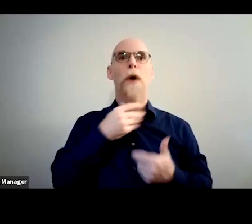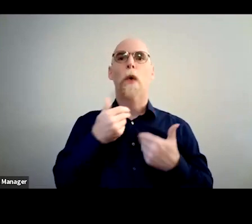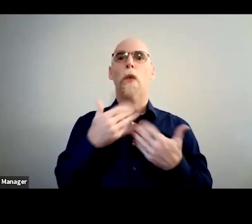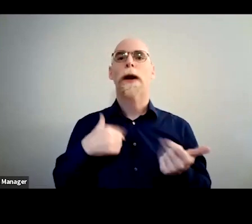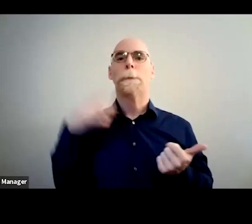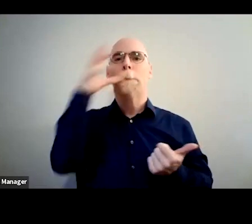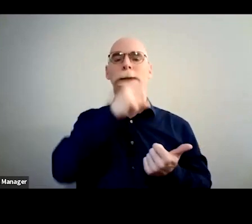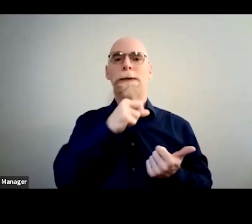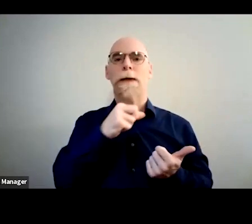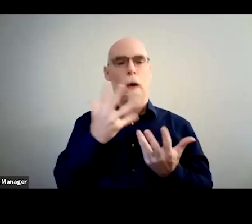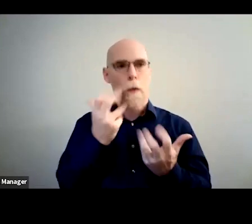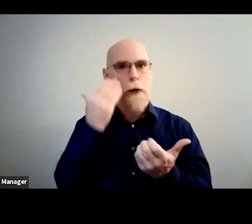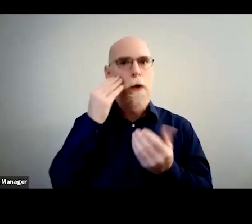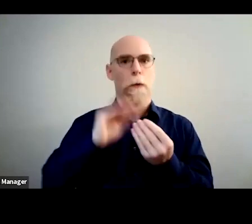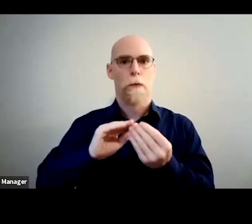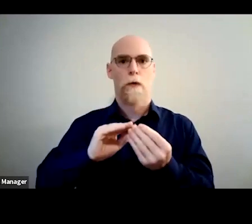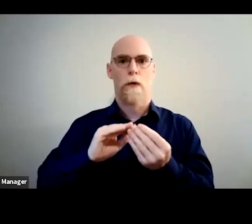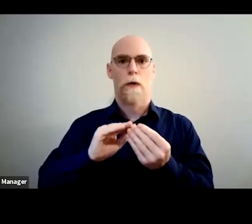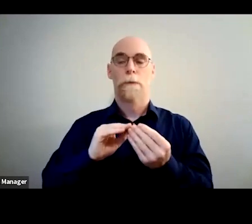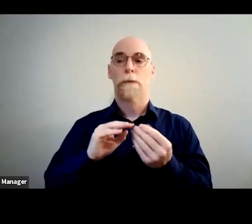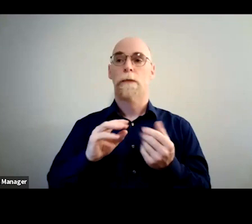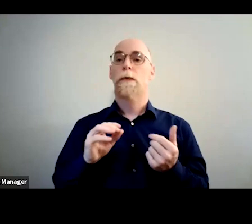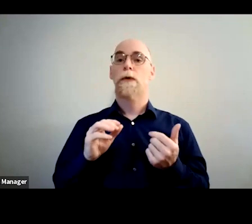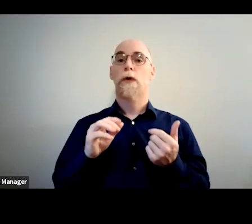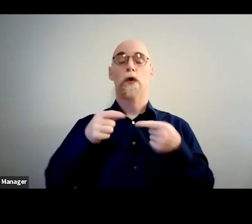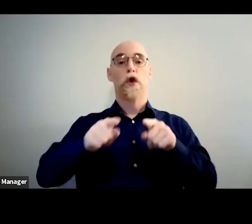In the chat today, if there's something that you'd like to know more about,